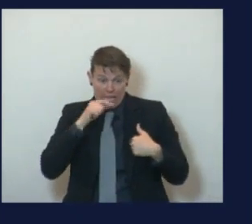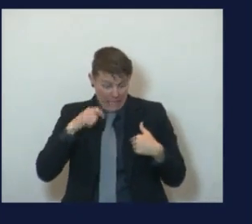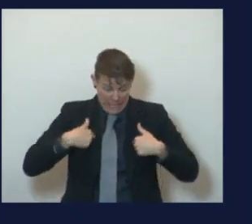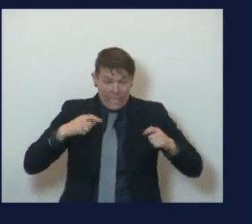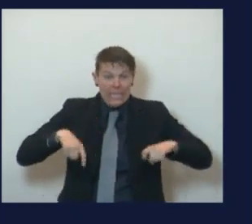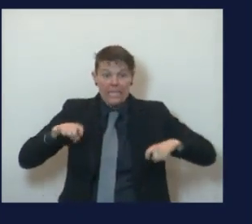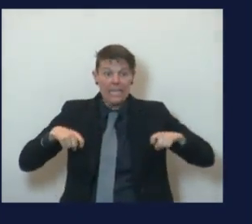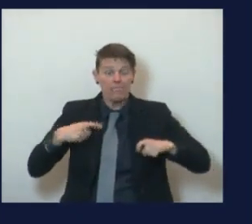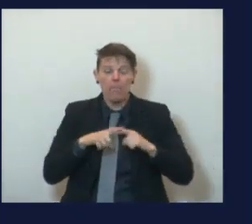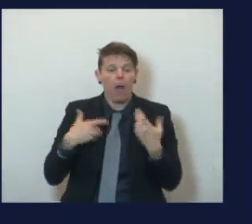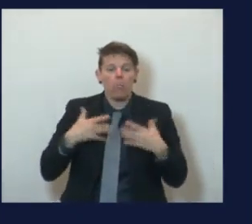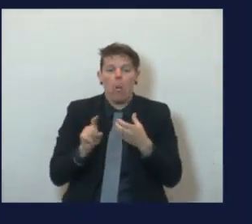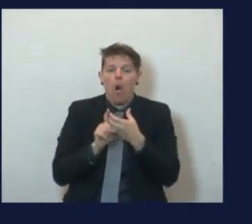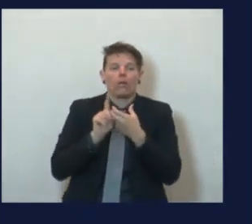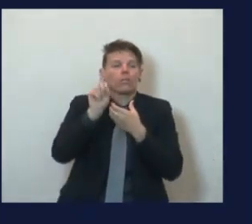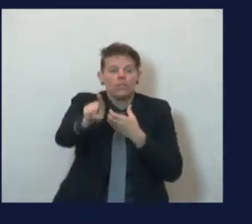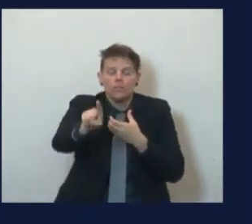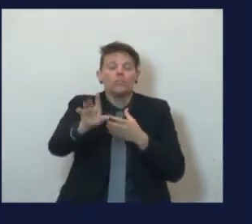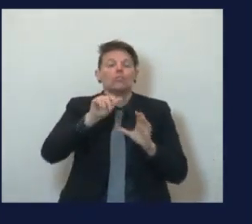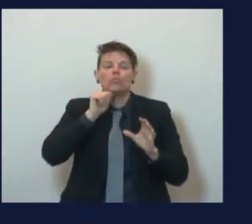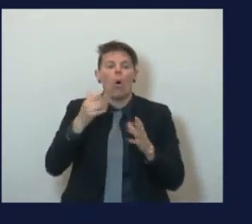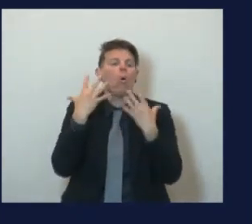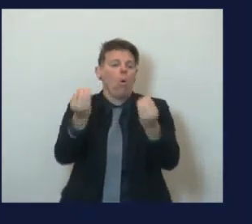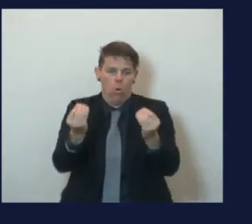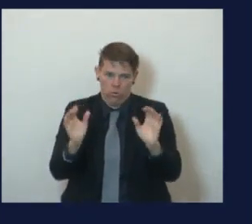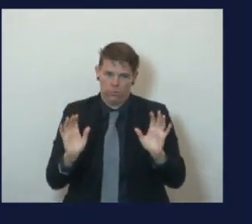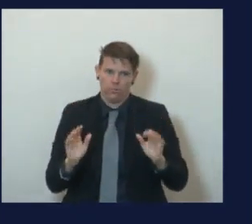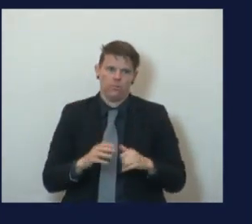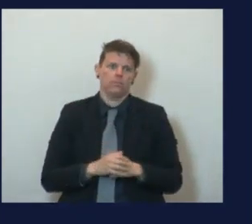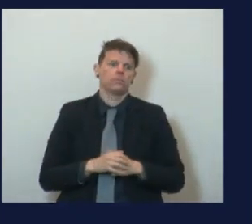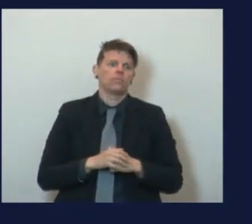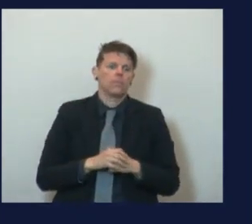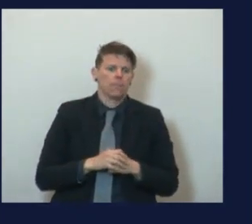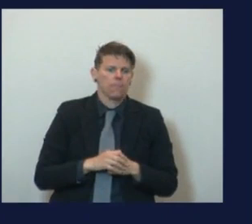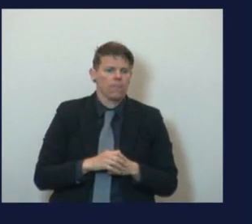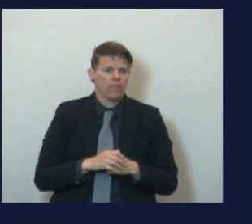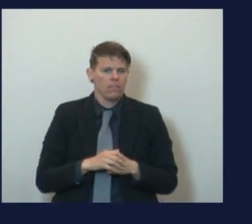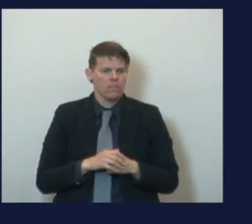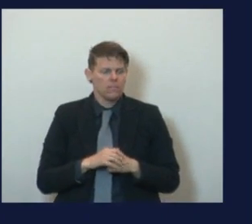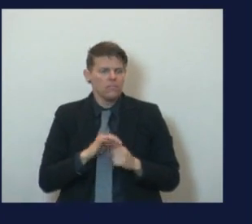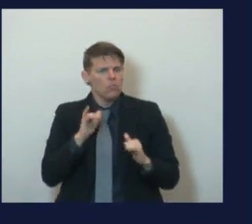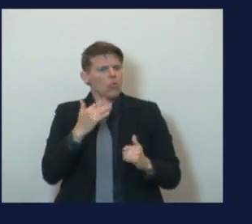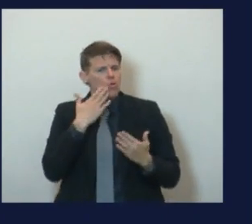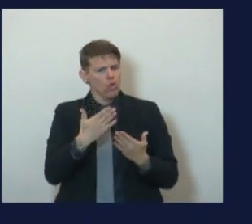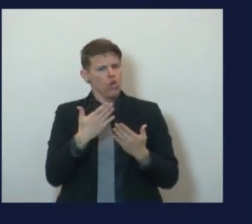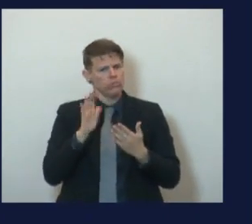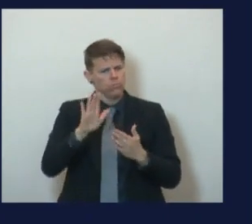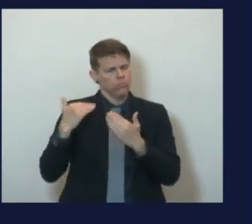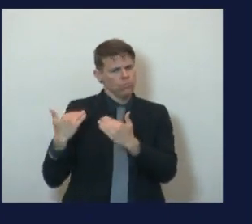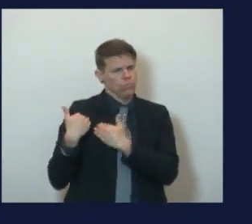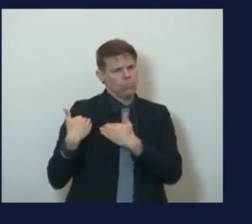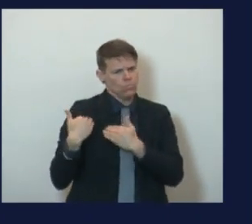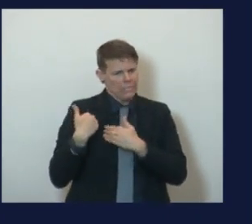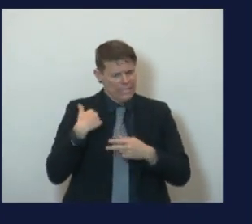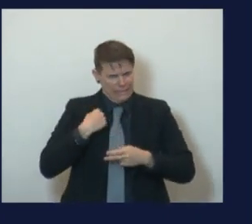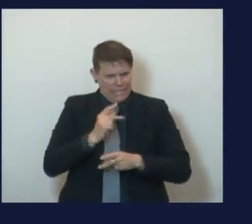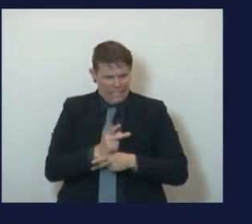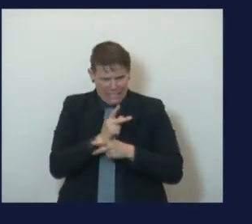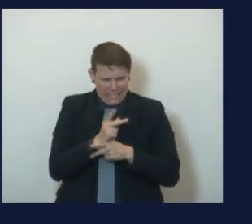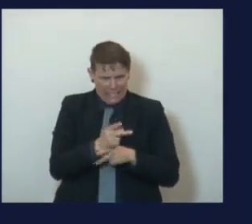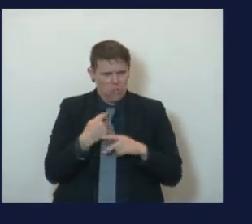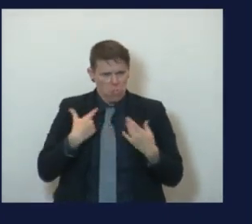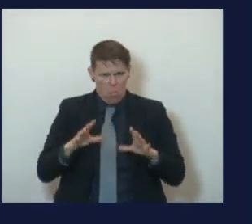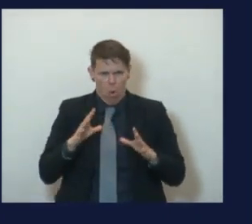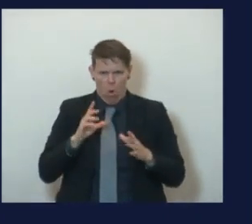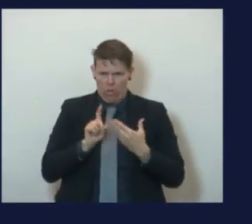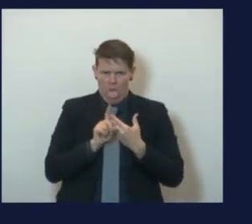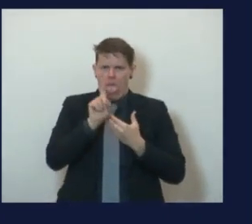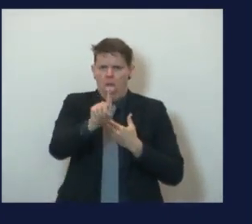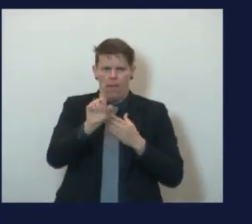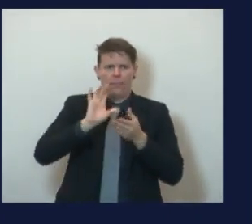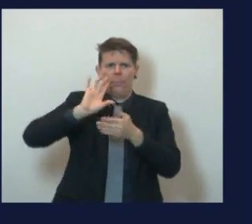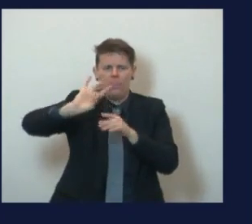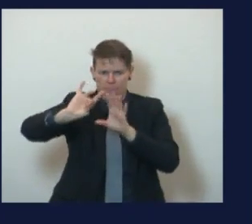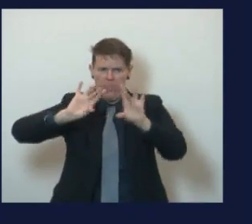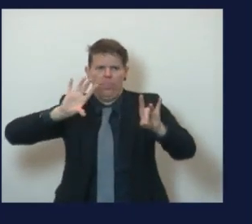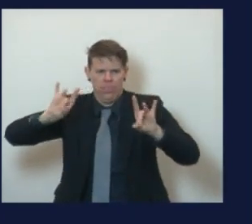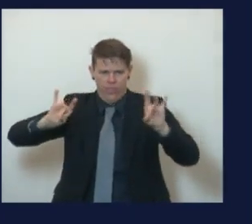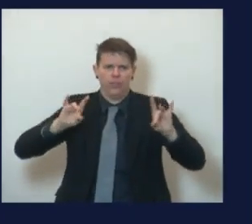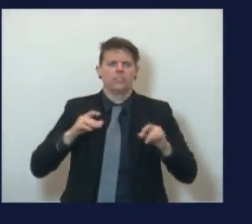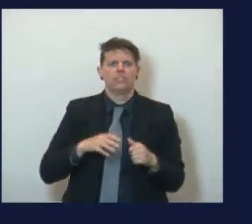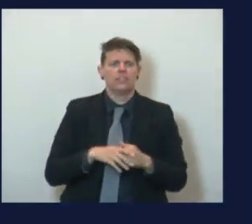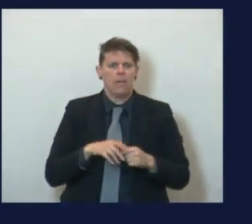MEDICAL ATTENTION TO THINGS ARE HAPPENING PEOPLE WHO KNOW THEY NEED IT OR AFRAID TO GO TO A HOSPITAL BECAUSE OF COVID-19, YOU KNO THAT’S THAT’S A PRODUCTIVE ASPECT ABOUT I GOT TO